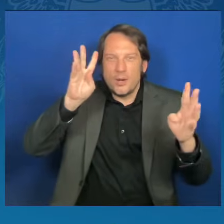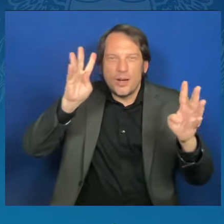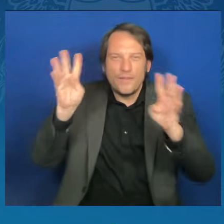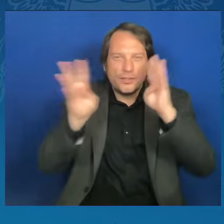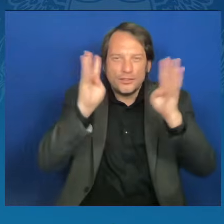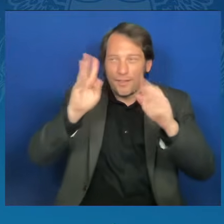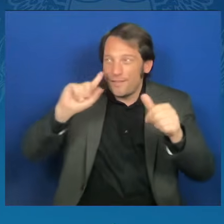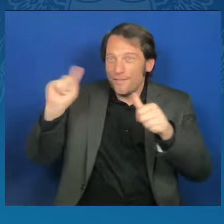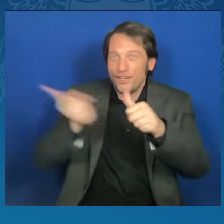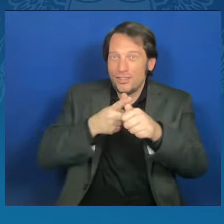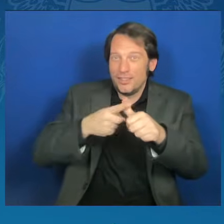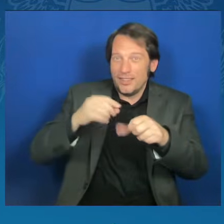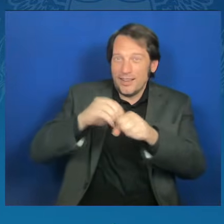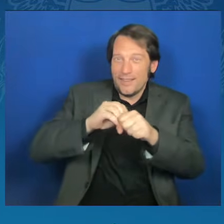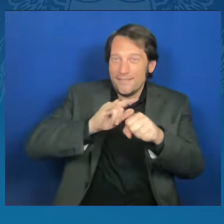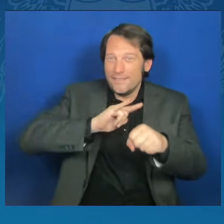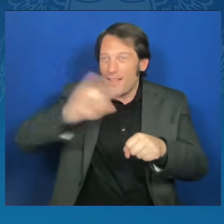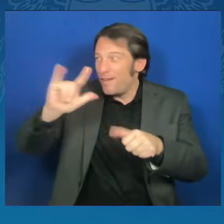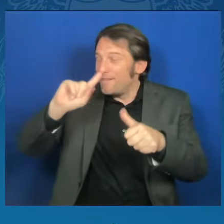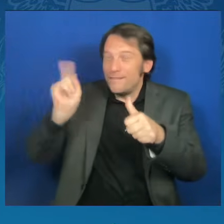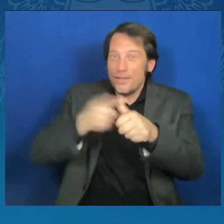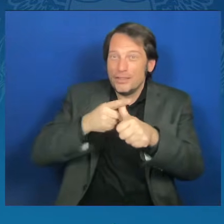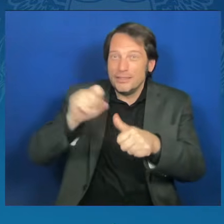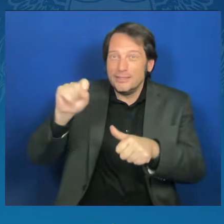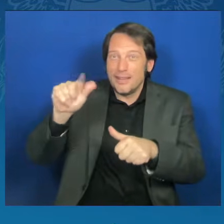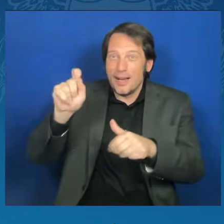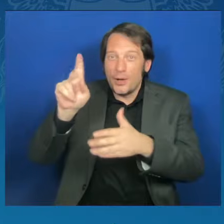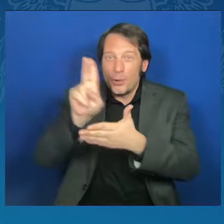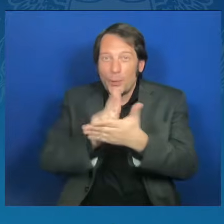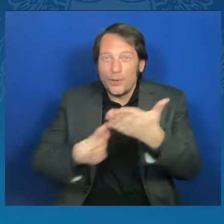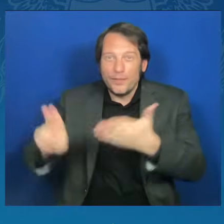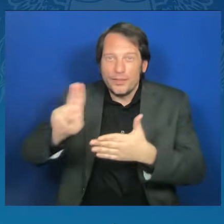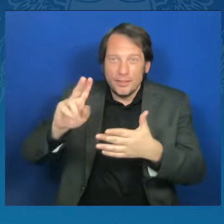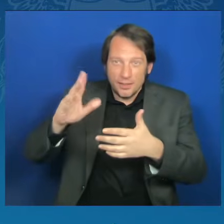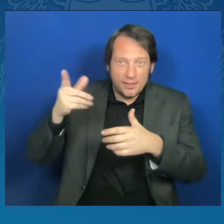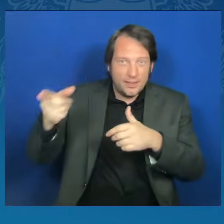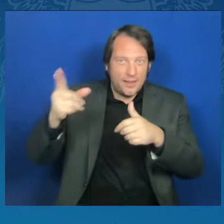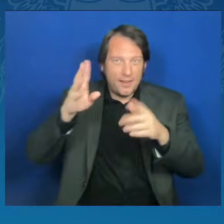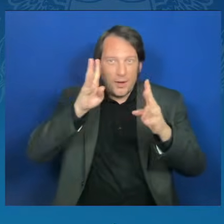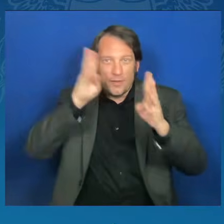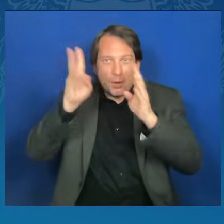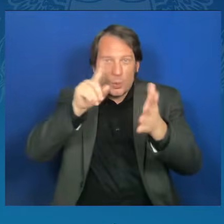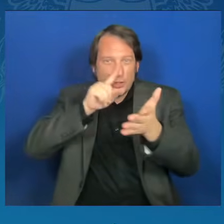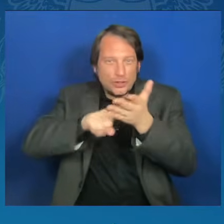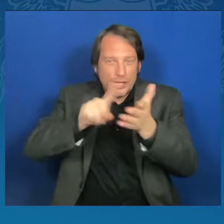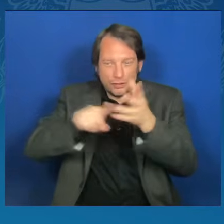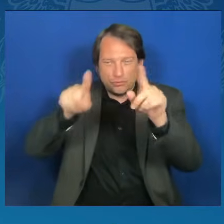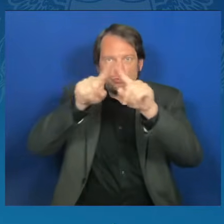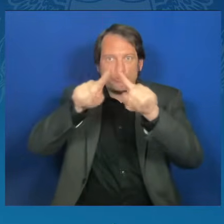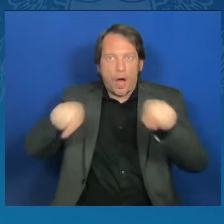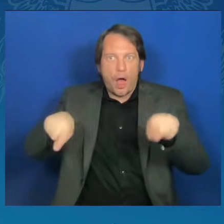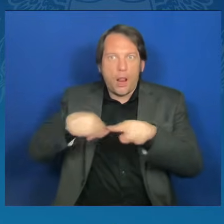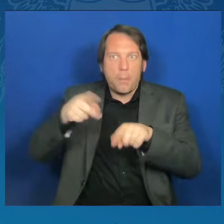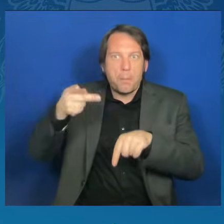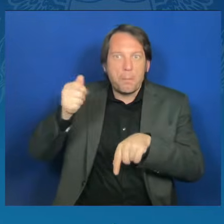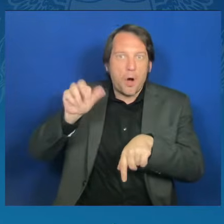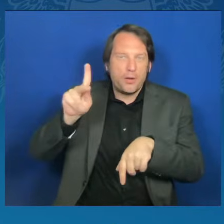the innovative Research Triangle Park, and of course, what was Black Wall Street, right here in Durham.